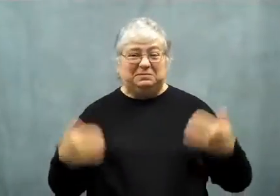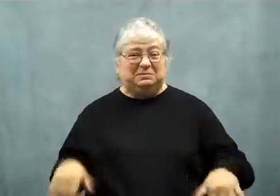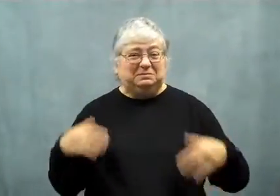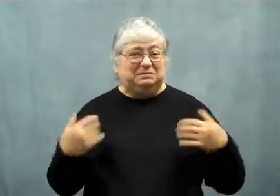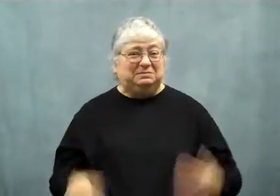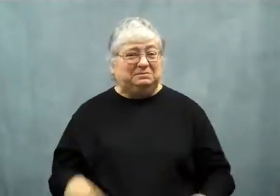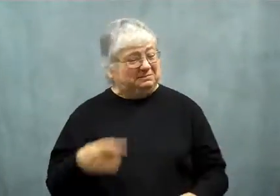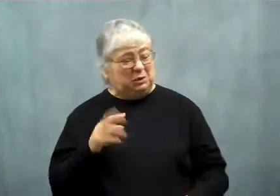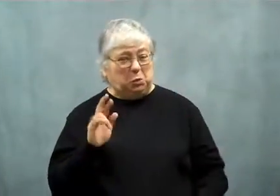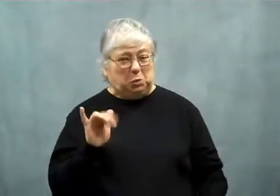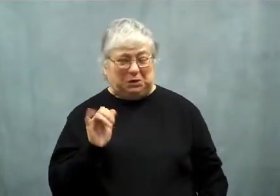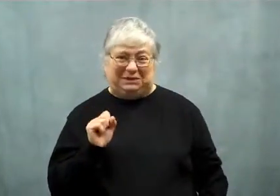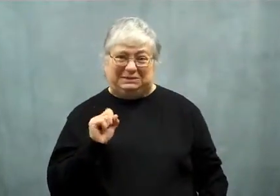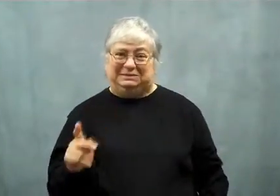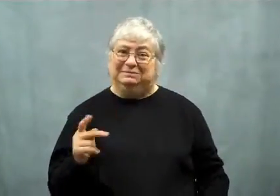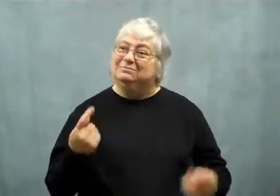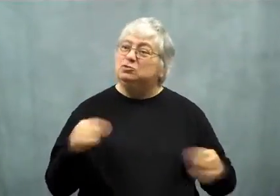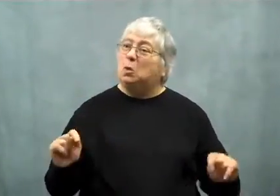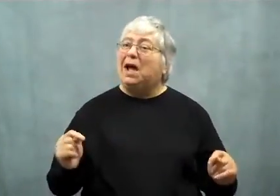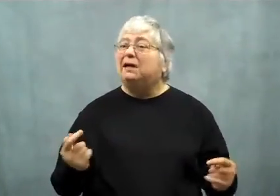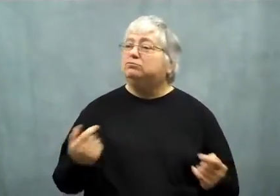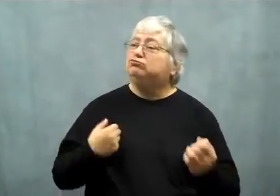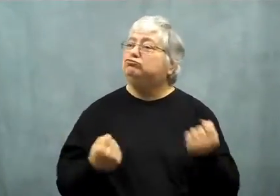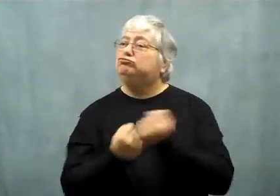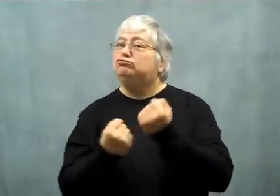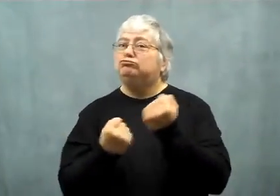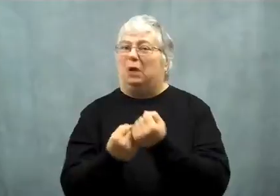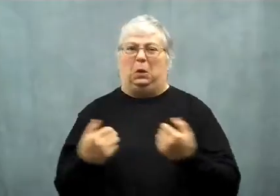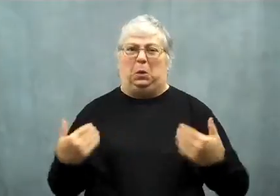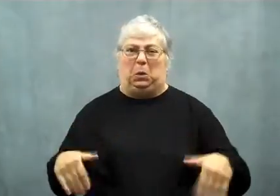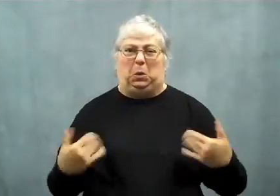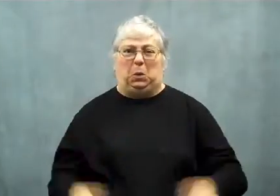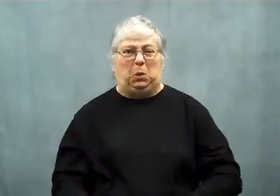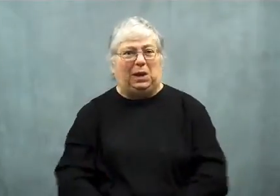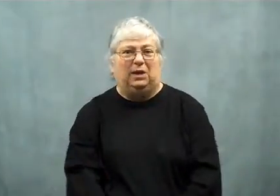It is risky trying to advocate for rights!